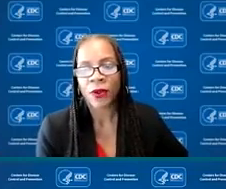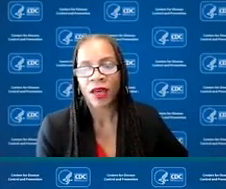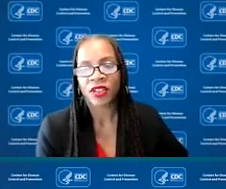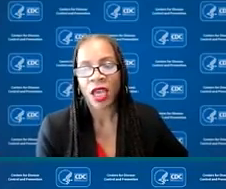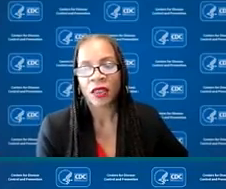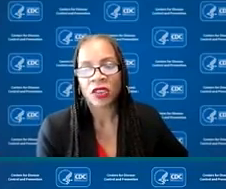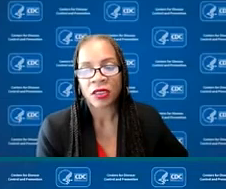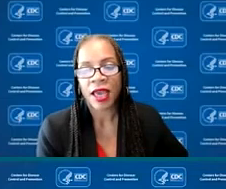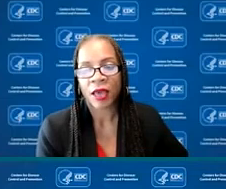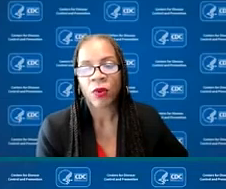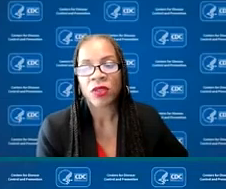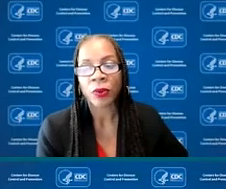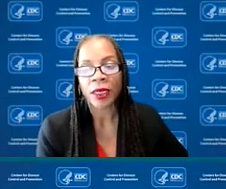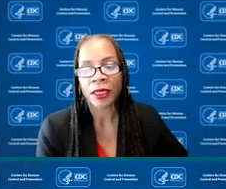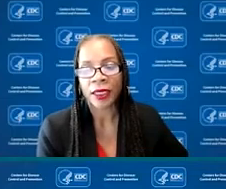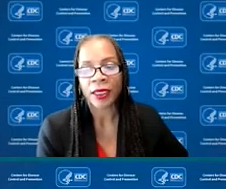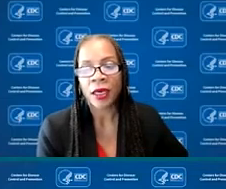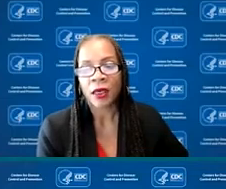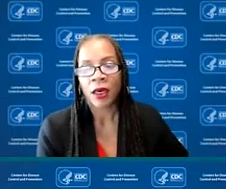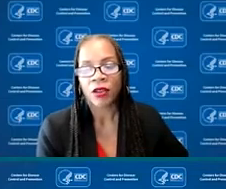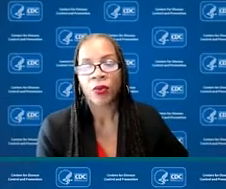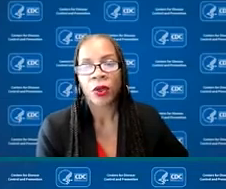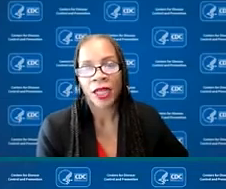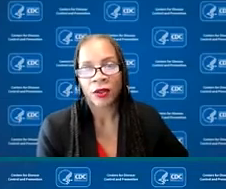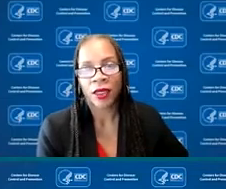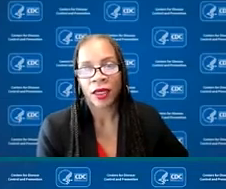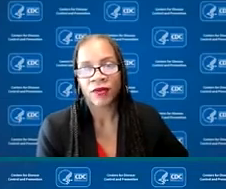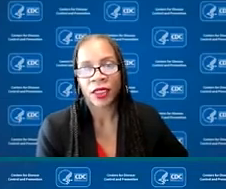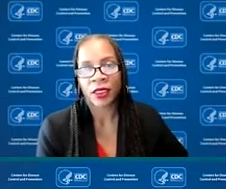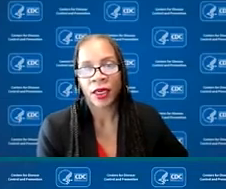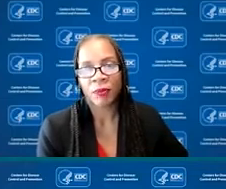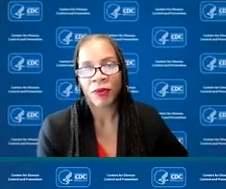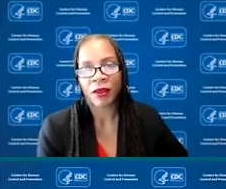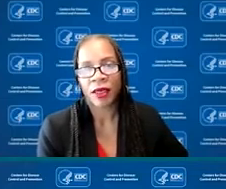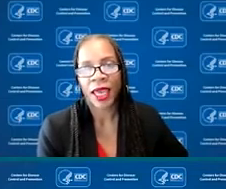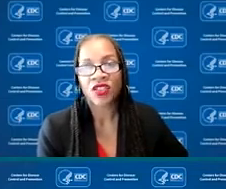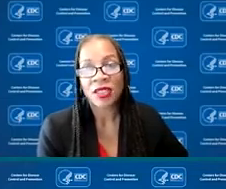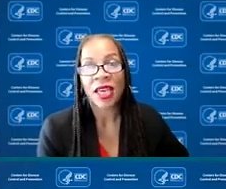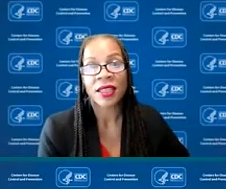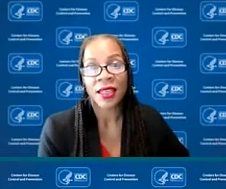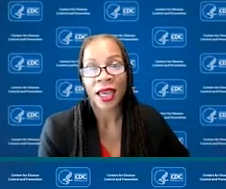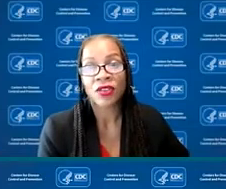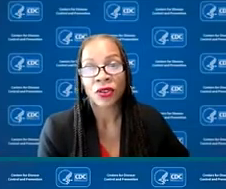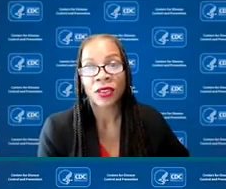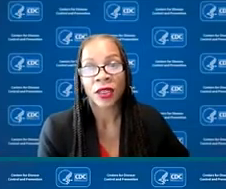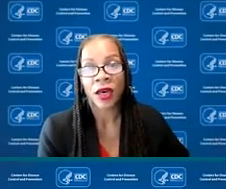of a challenging time was really the rollout of the antigen testing guidance early on,